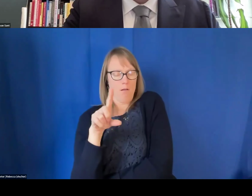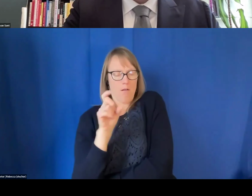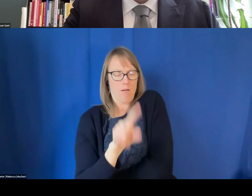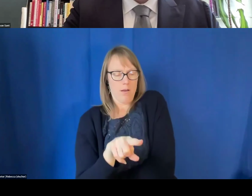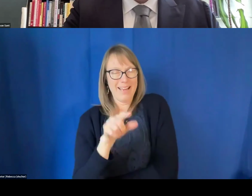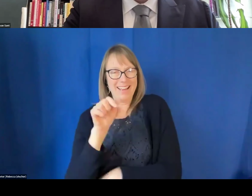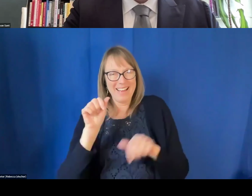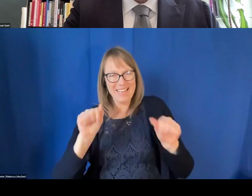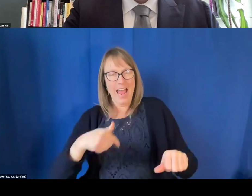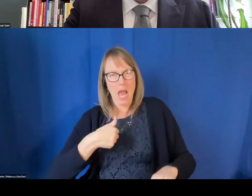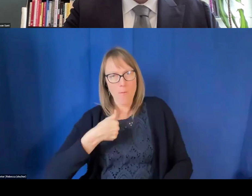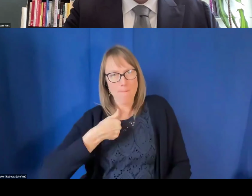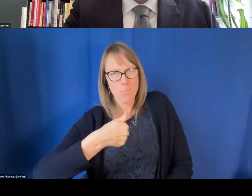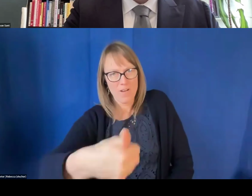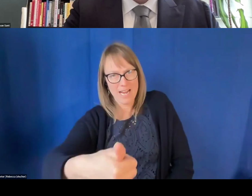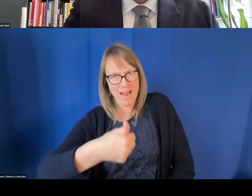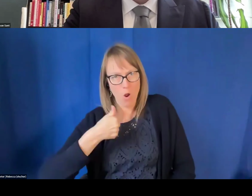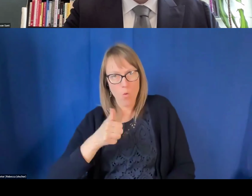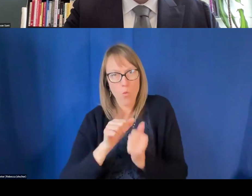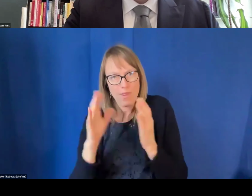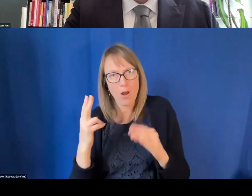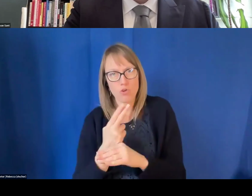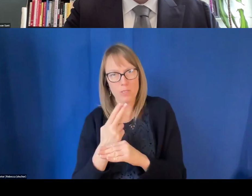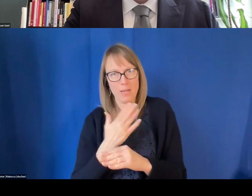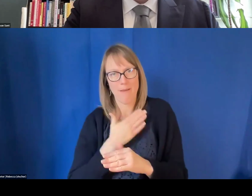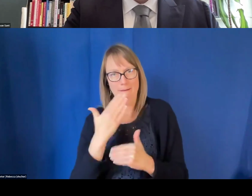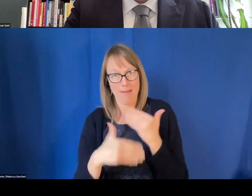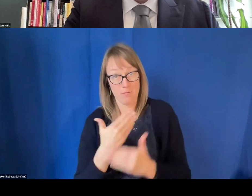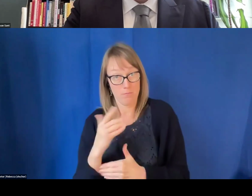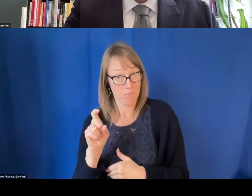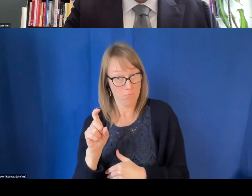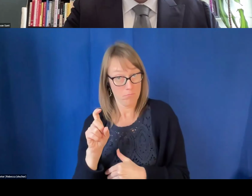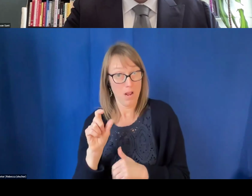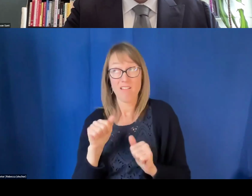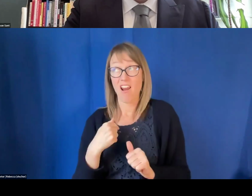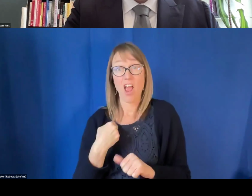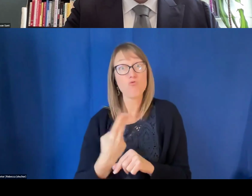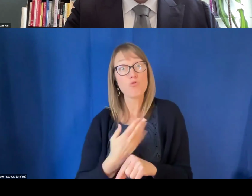to rely on my hands even, maybe I can rely on my voice or almost all spaces now